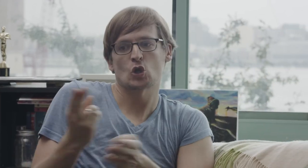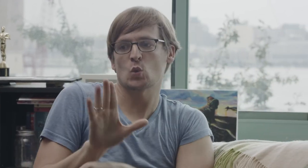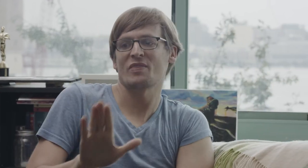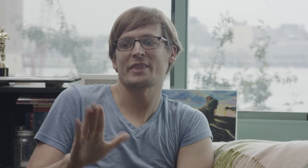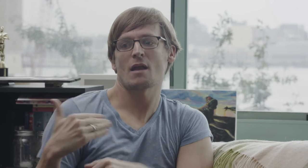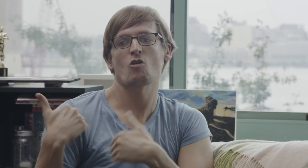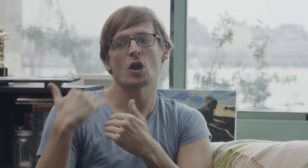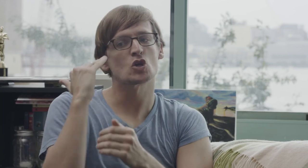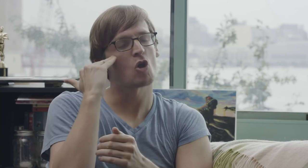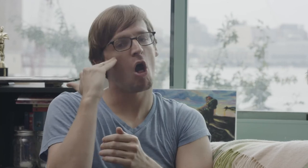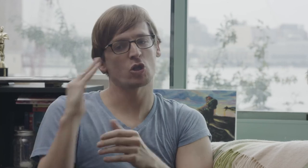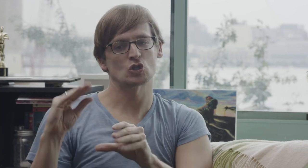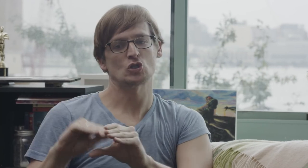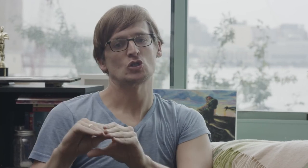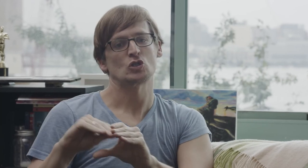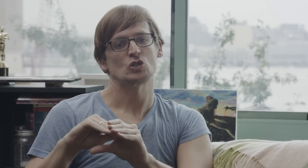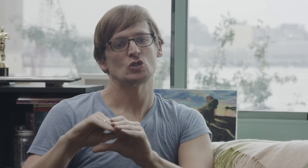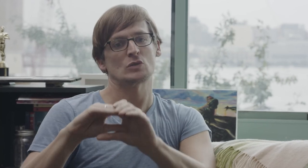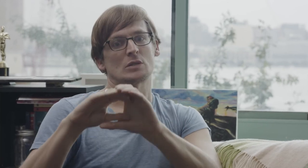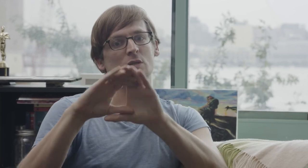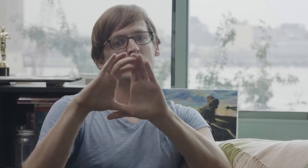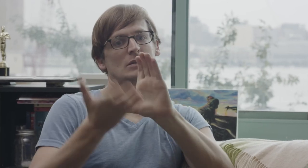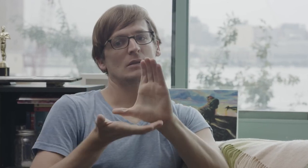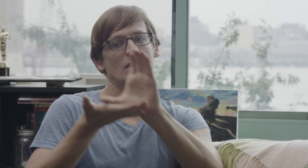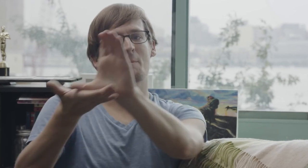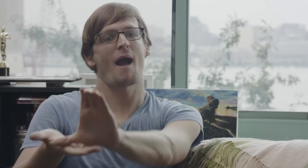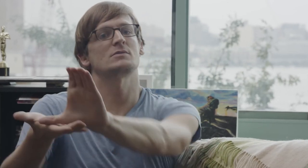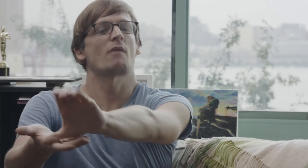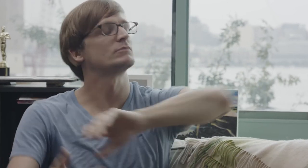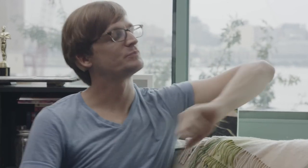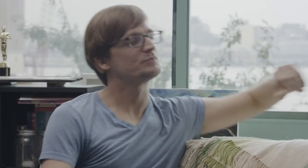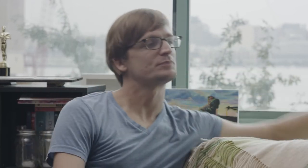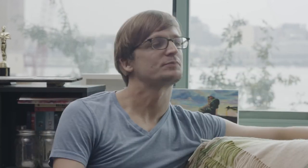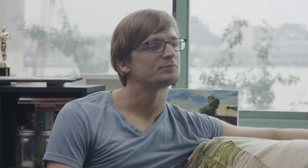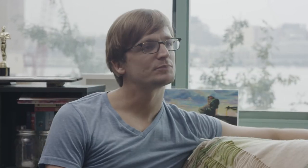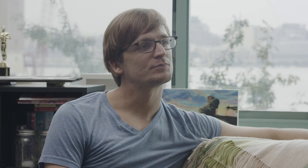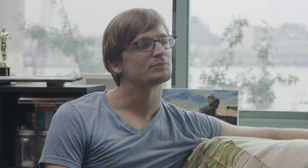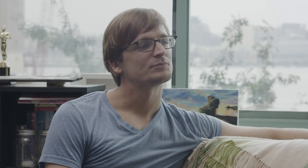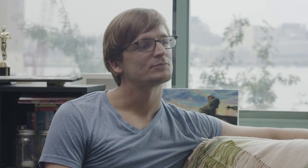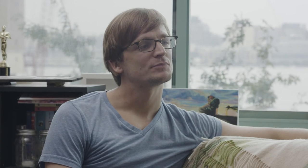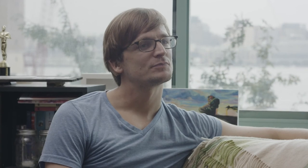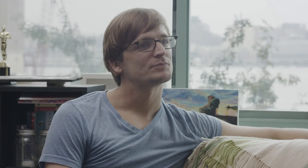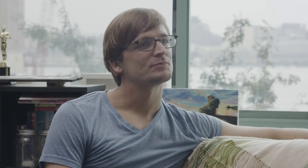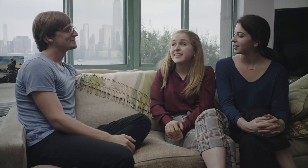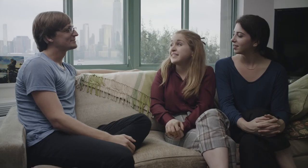of passing on tradition and giving them something to, like a torch to carry forward.